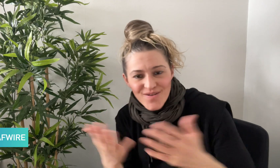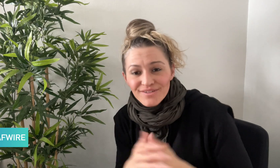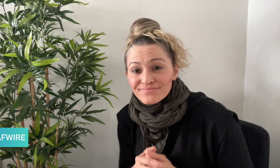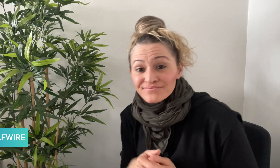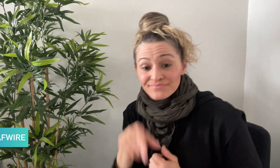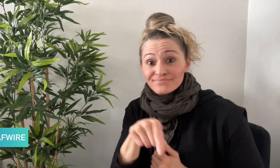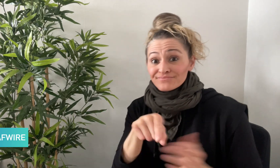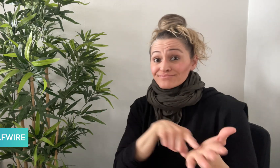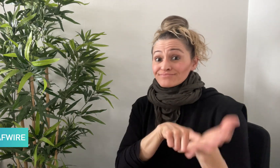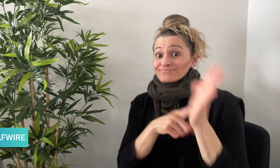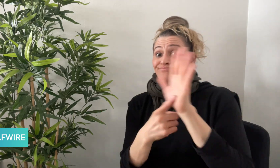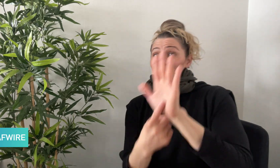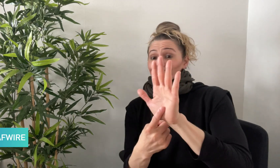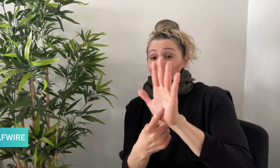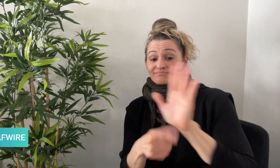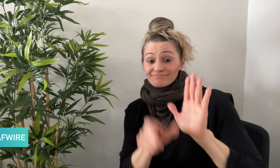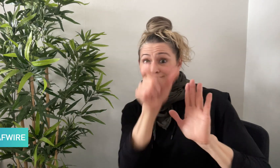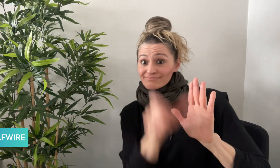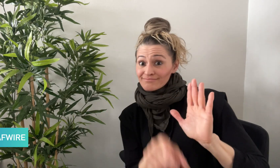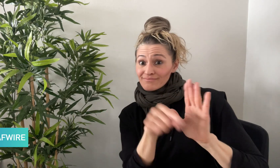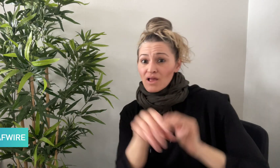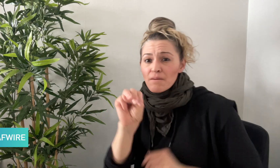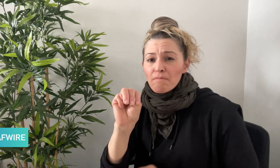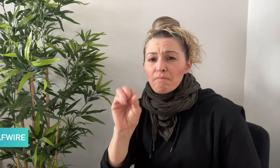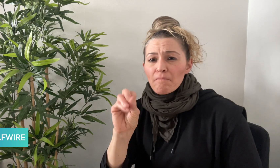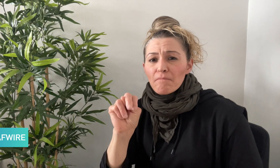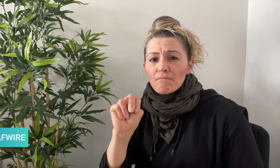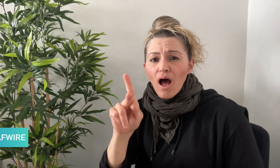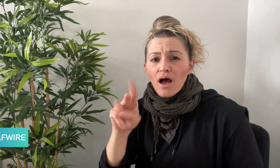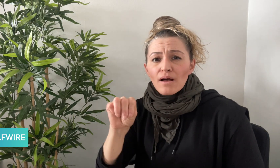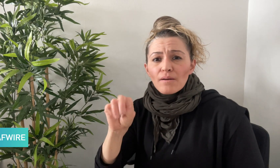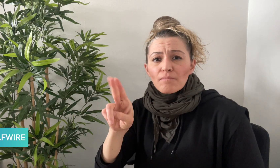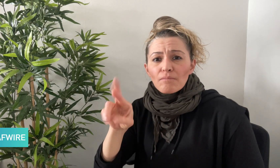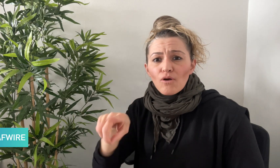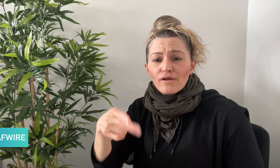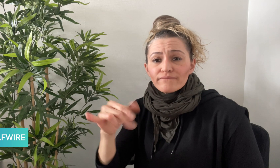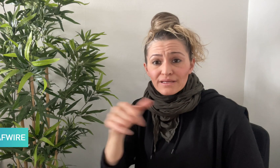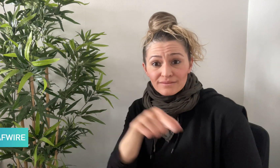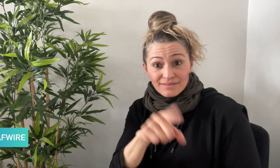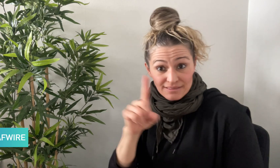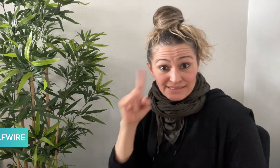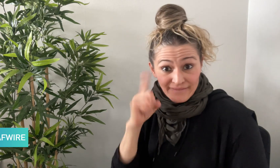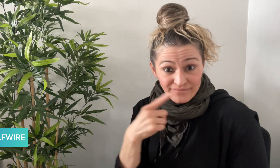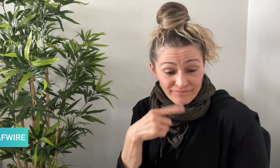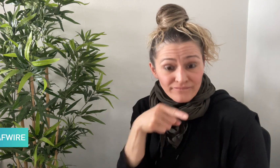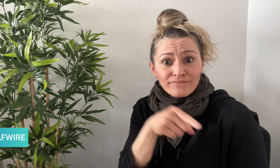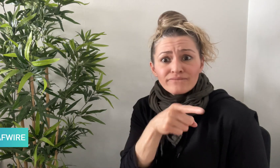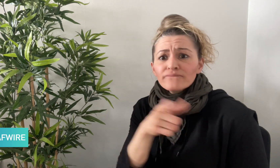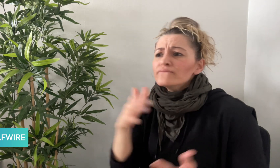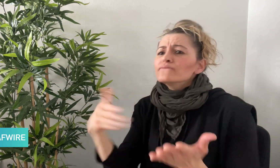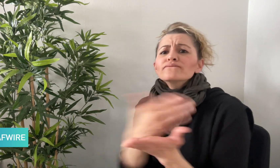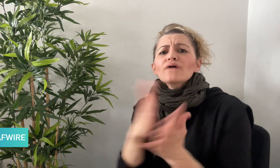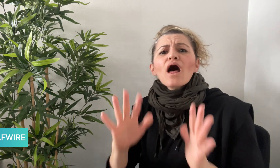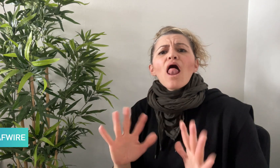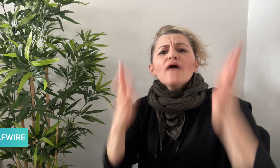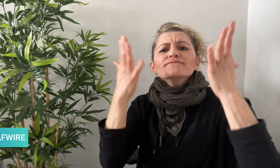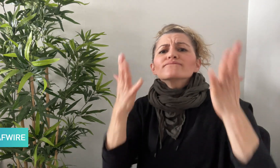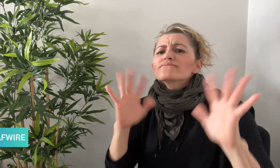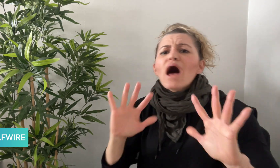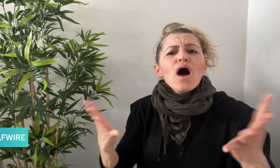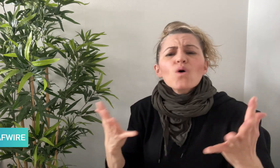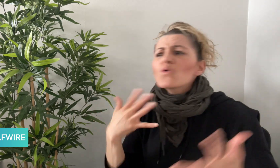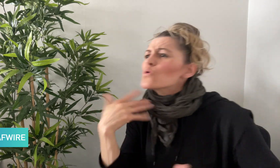the Deaf character, Monk Murphy gets by his life through